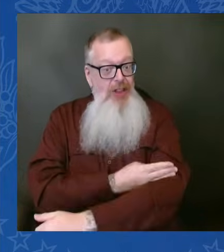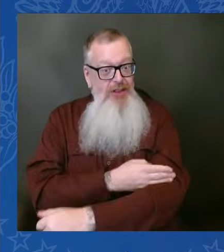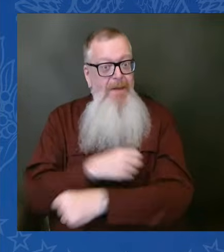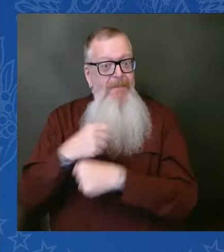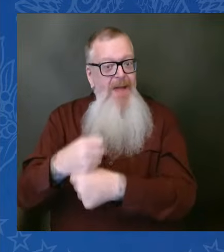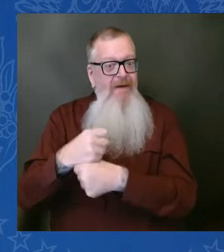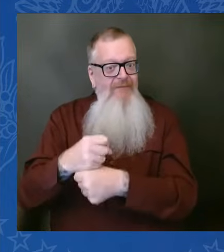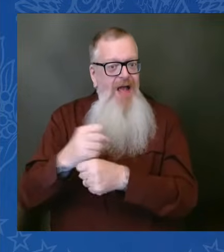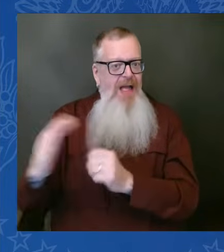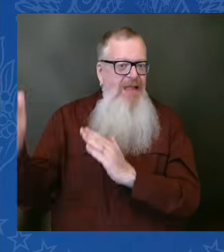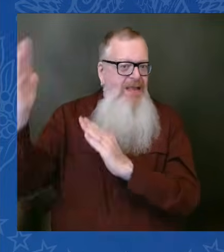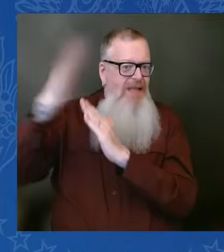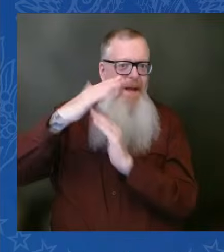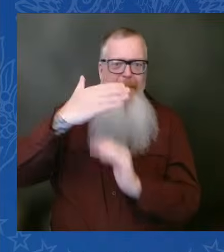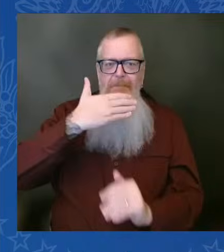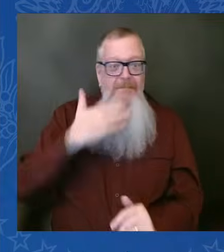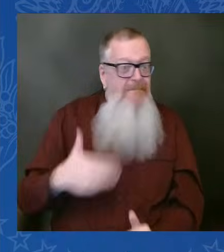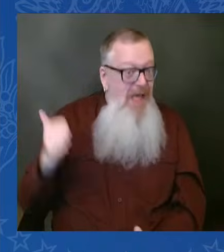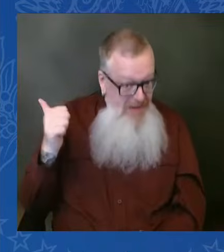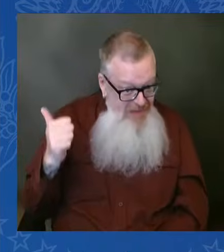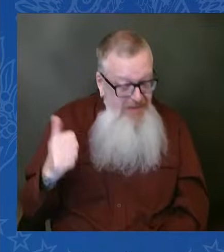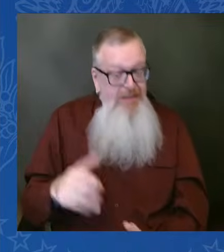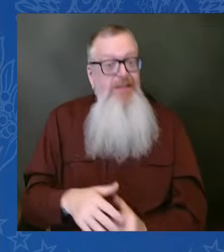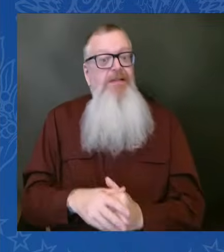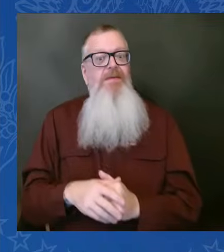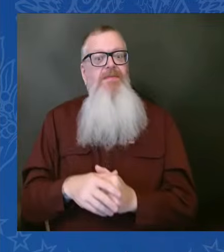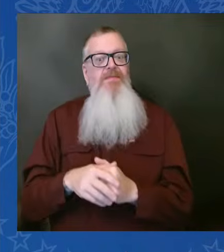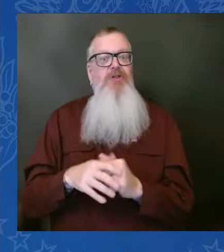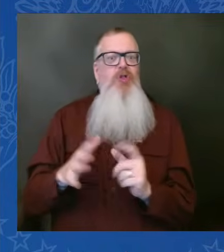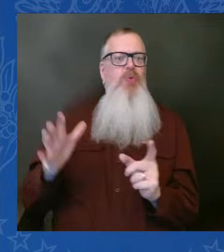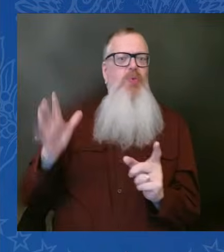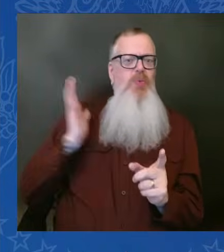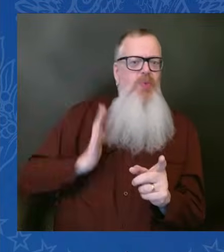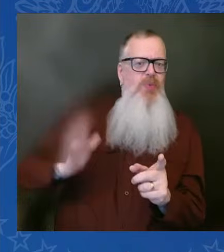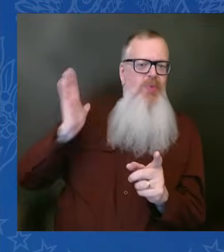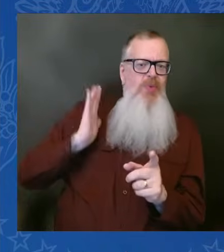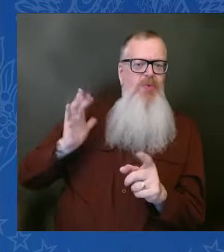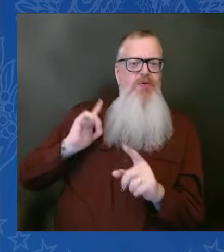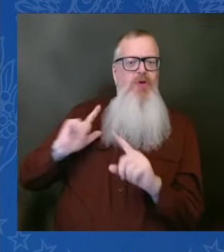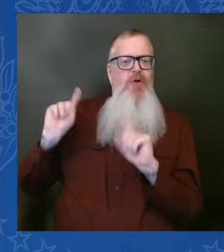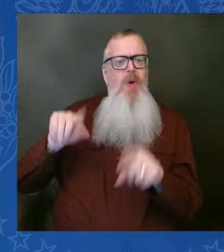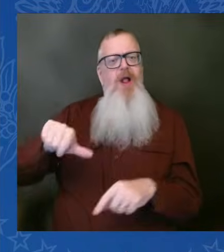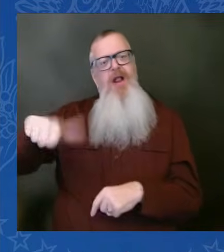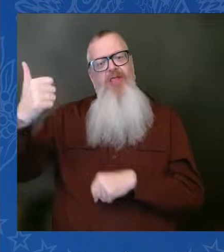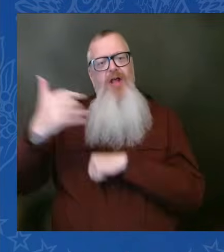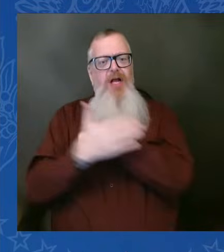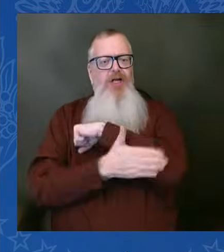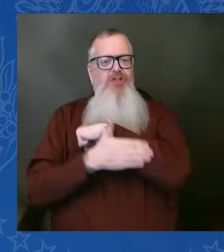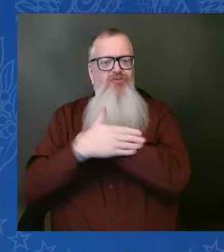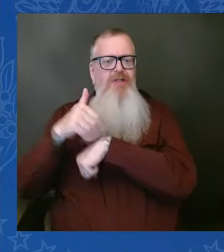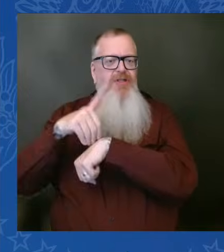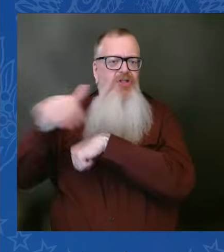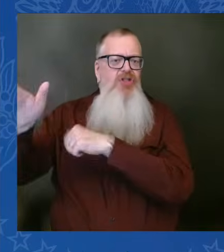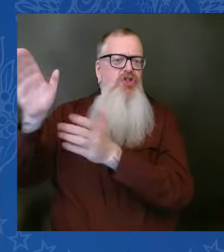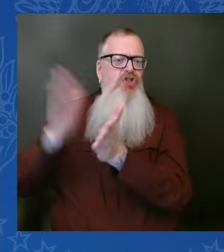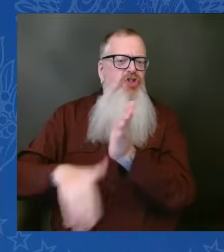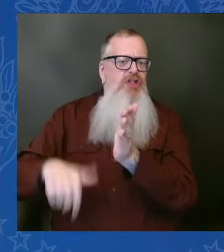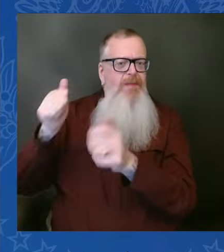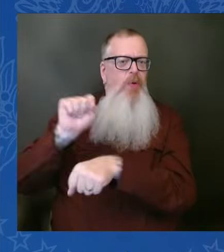possible, companies are coming back to America, investing and building here, and creating jobs here in America, in my view, where they belong.